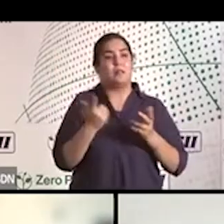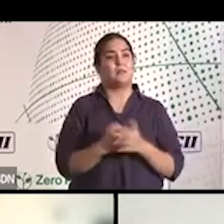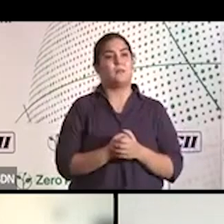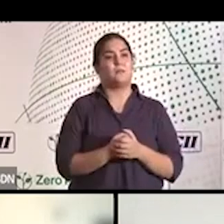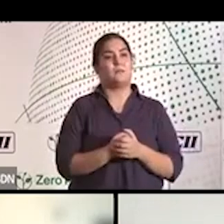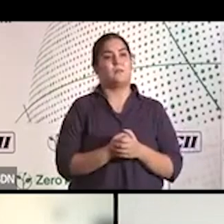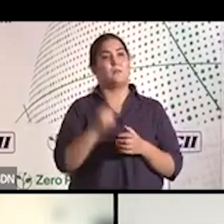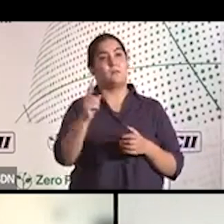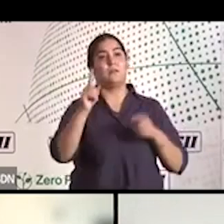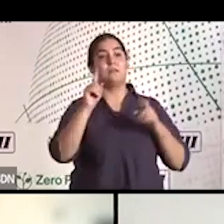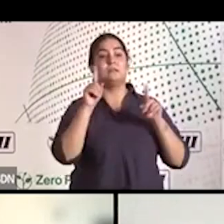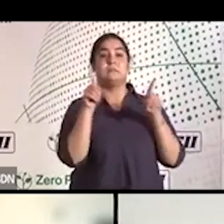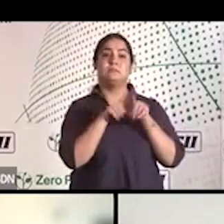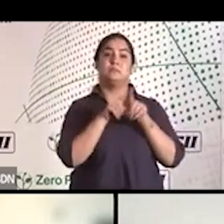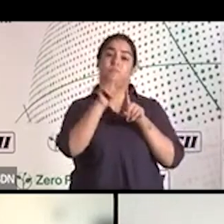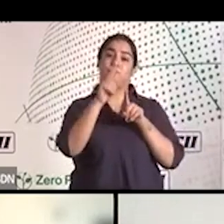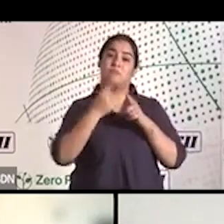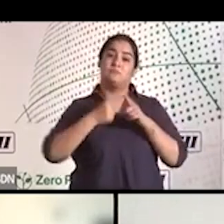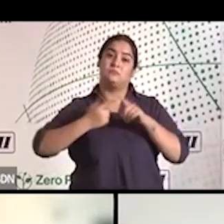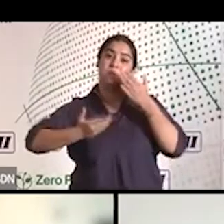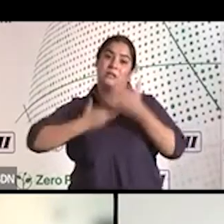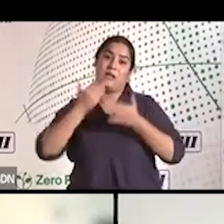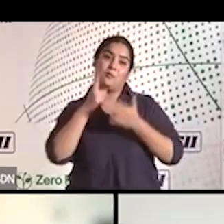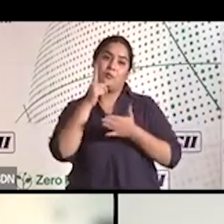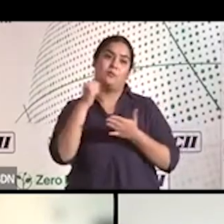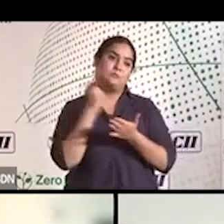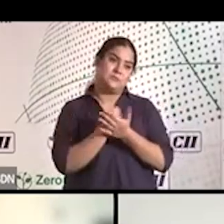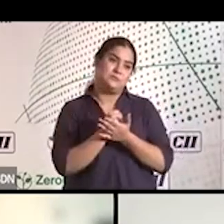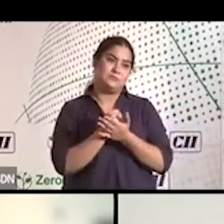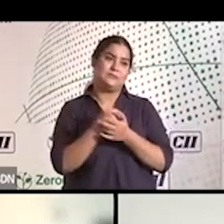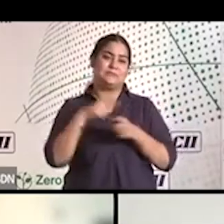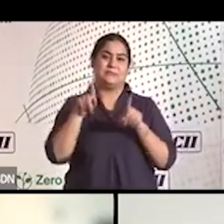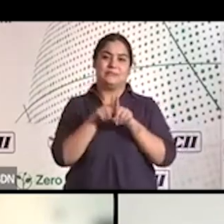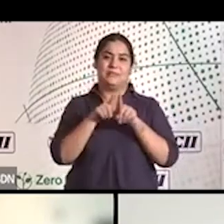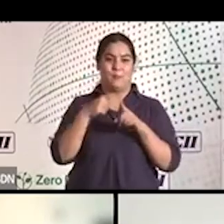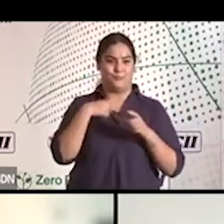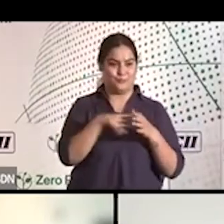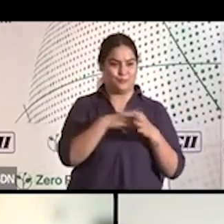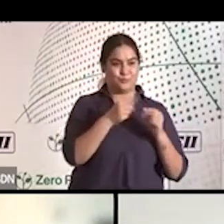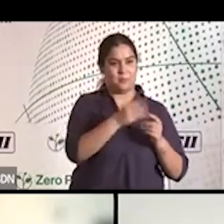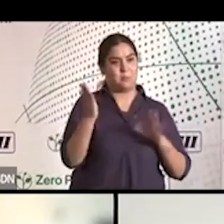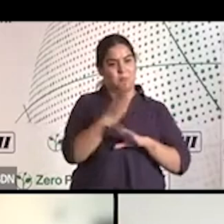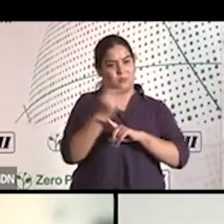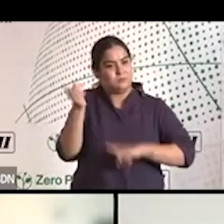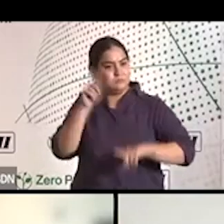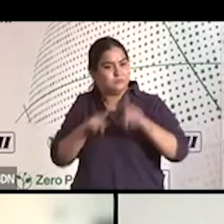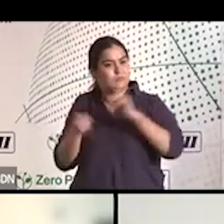also have to be trained as part of the customization of the requirement of our factory.